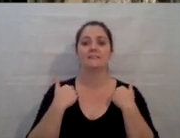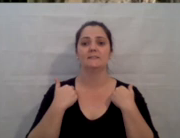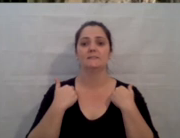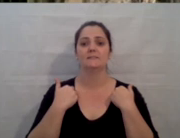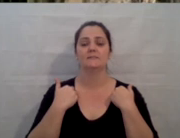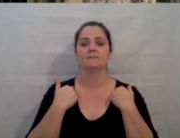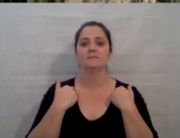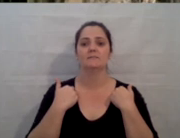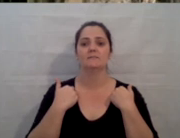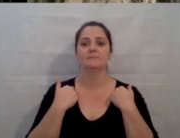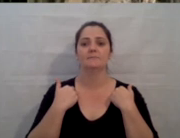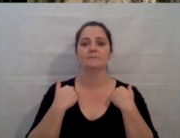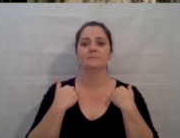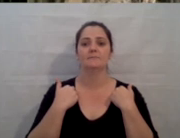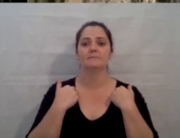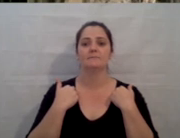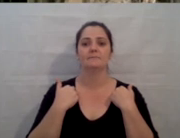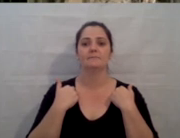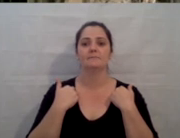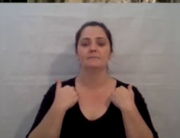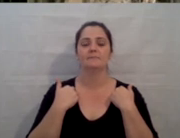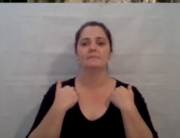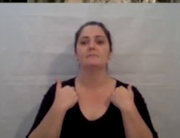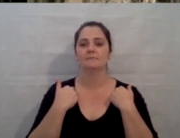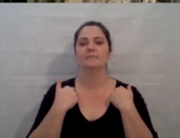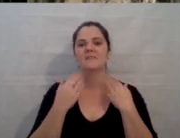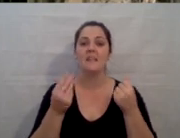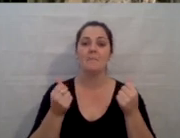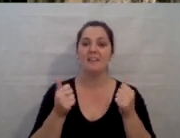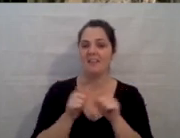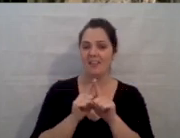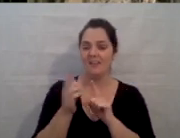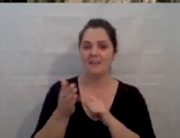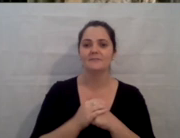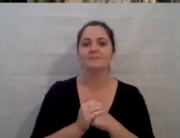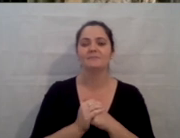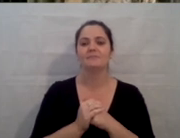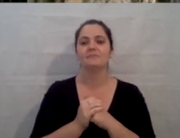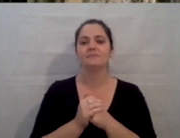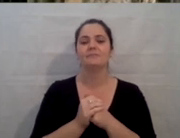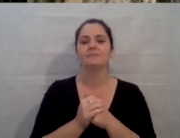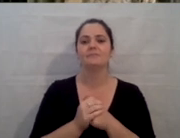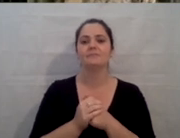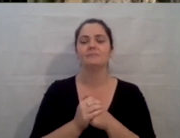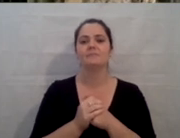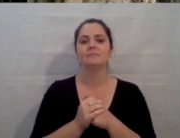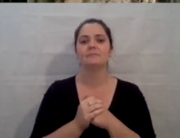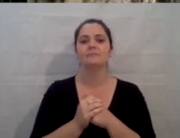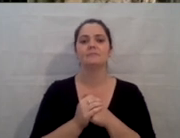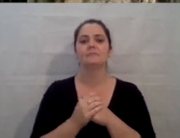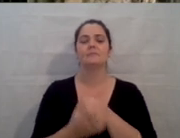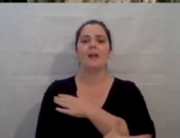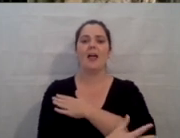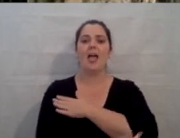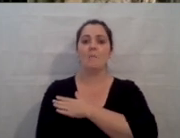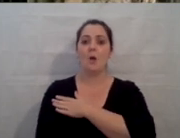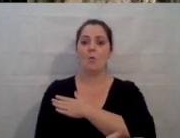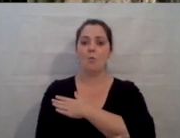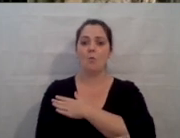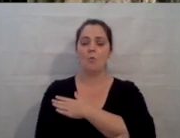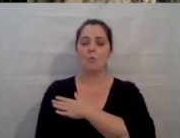okay coming around like that, then tilting down,